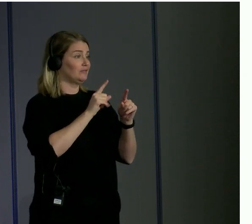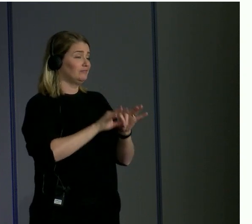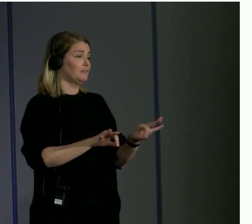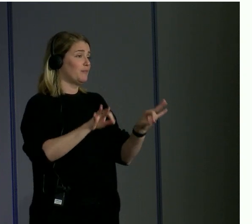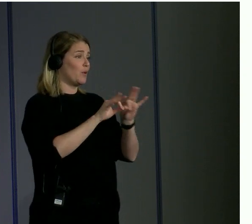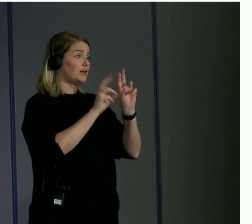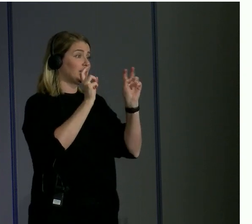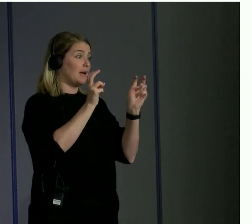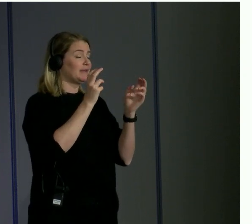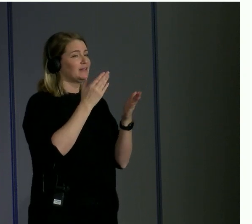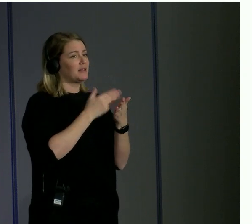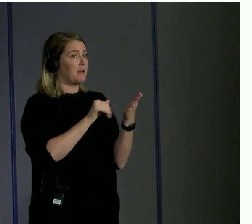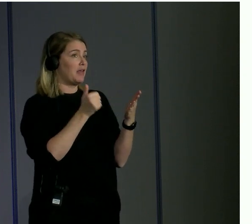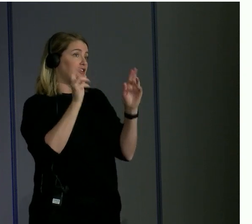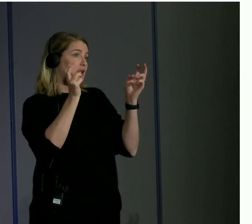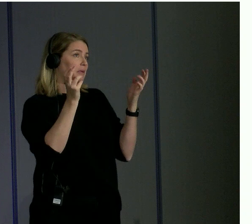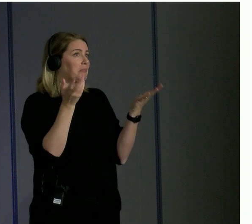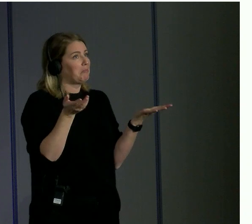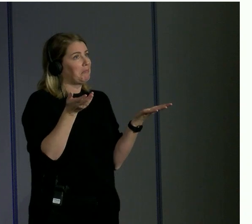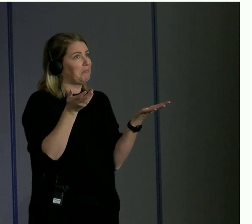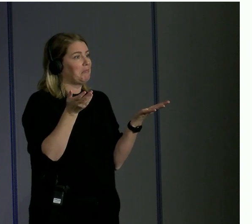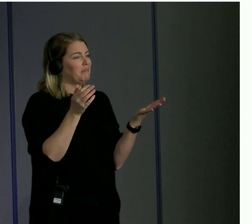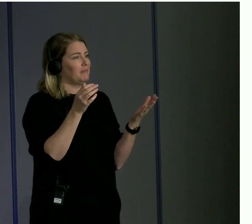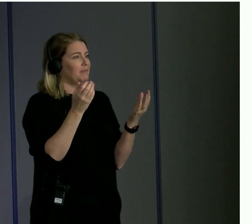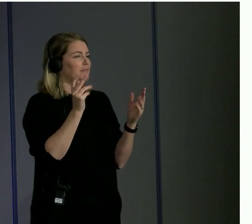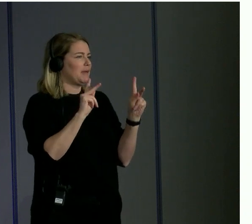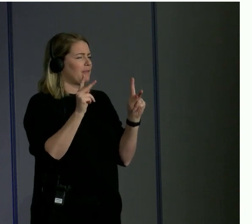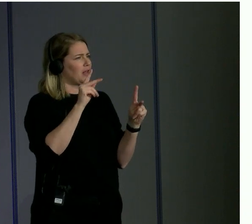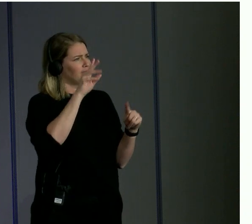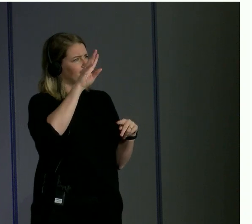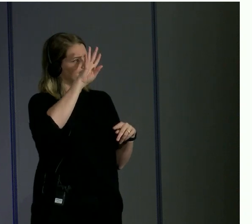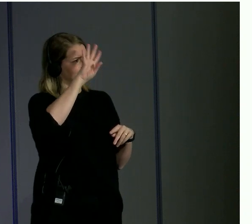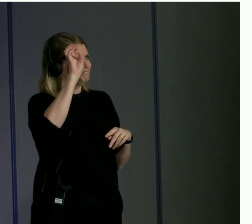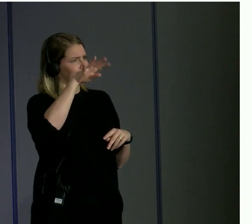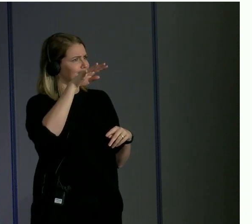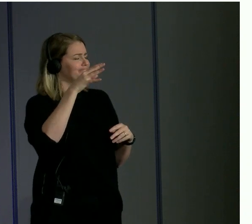And some that are just, that a lot of people have questions about. We have a PDF accessibility